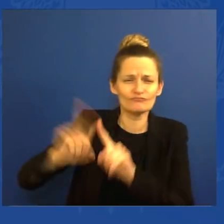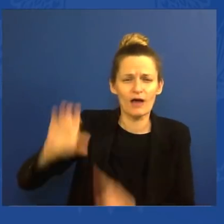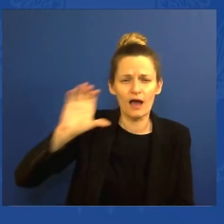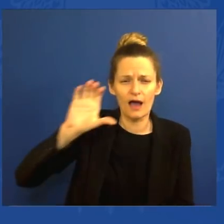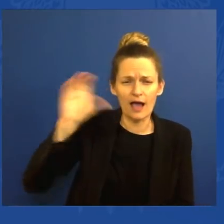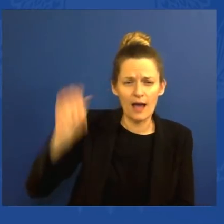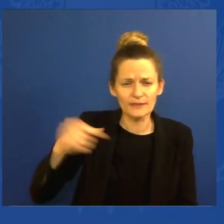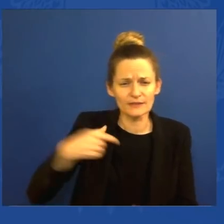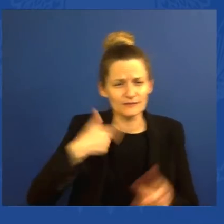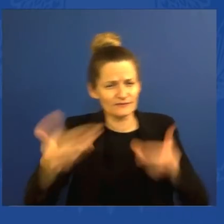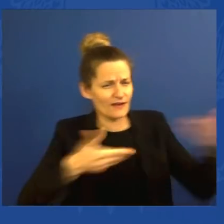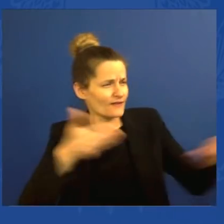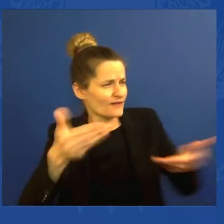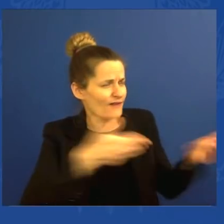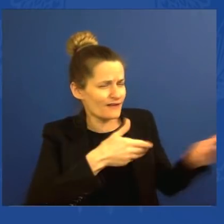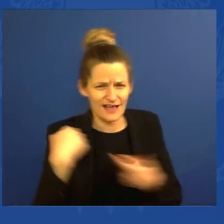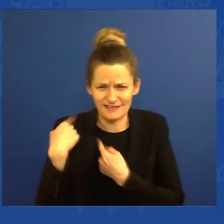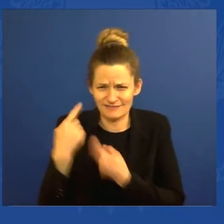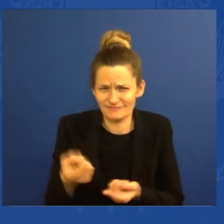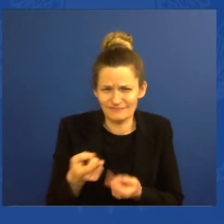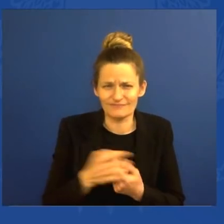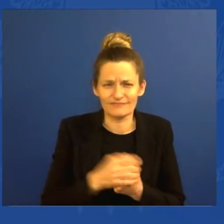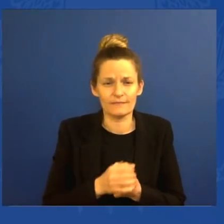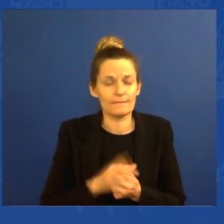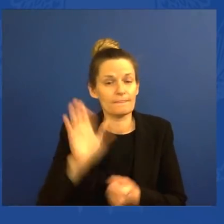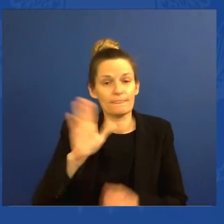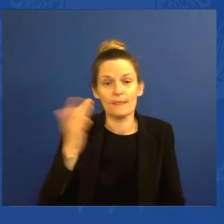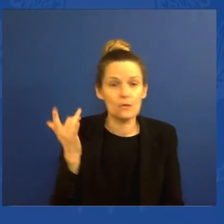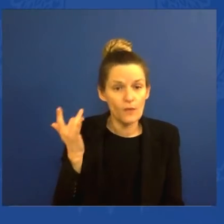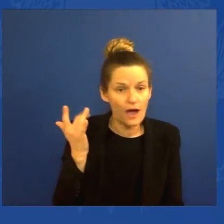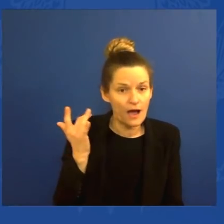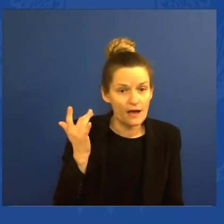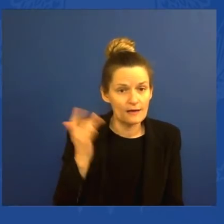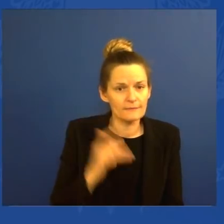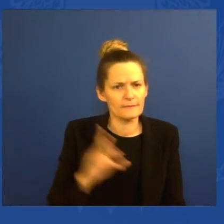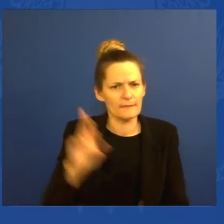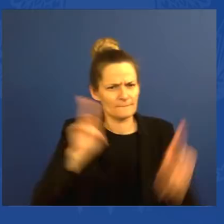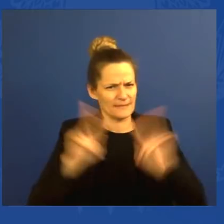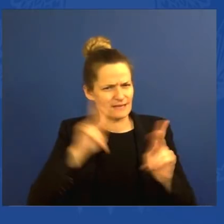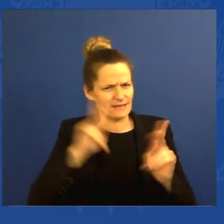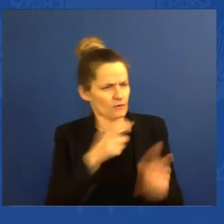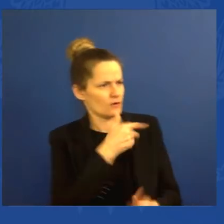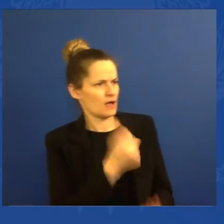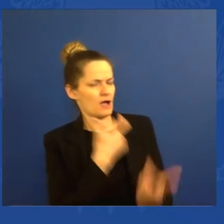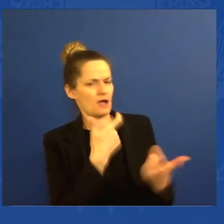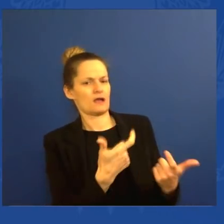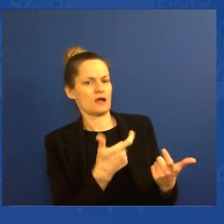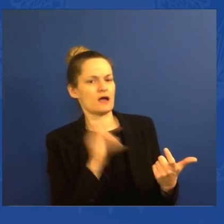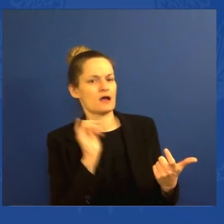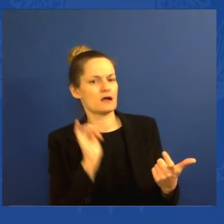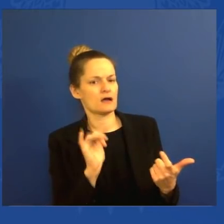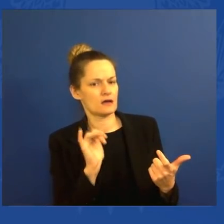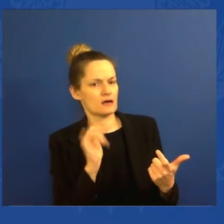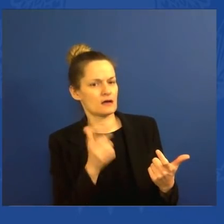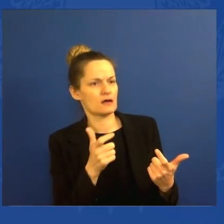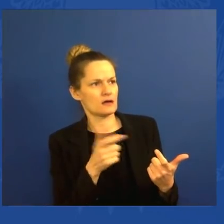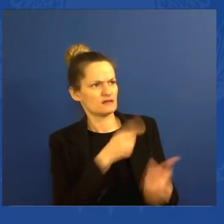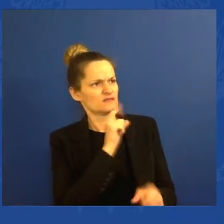is people go, "Whoa, this is real," when they hear from the companies what they want to do. And so I'd love to -- you to tell me a little bit